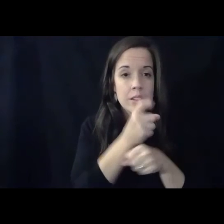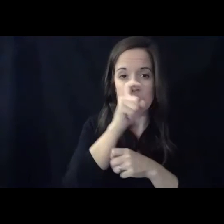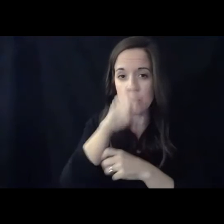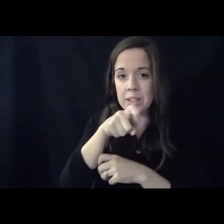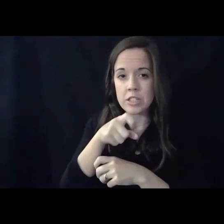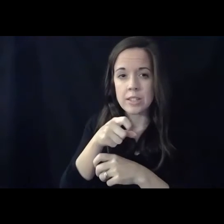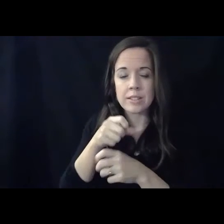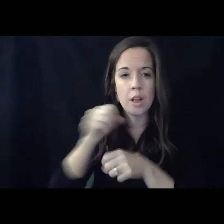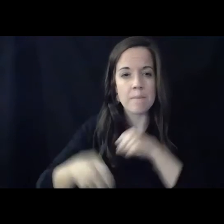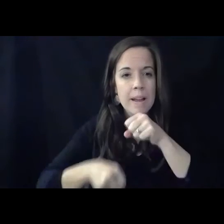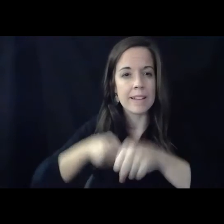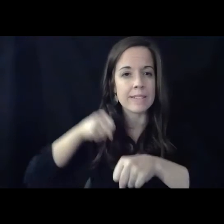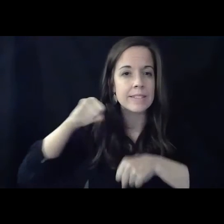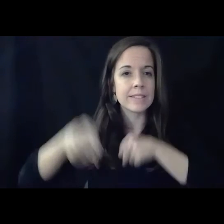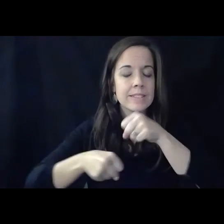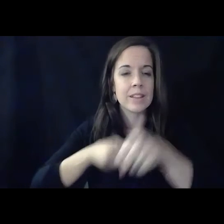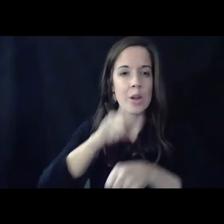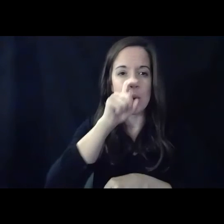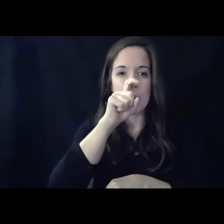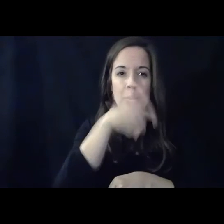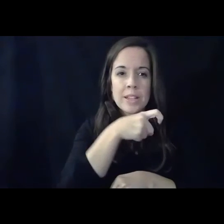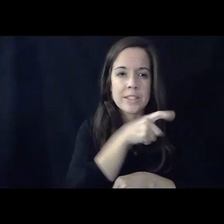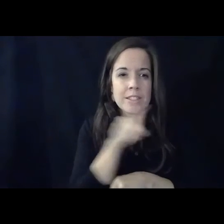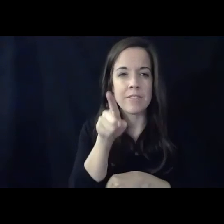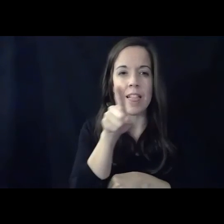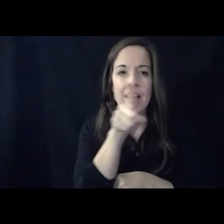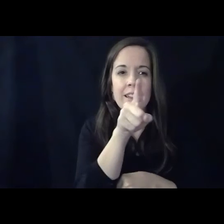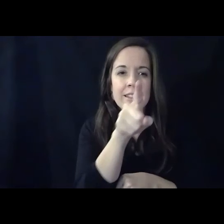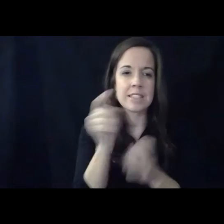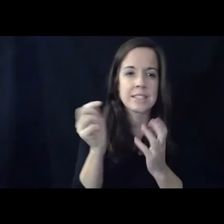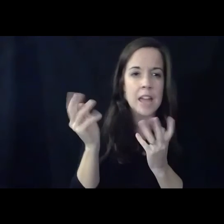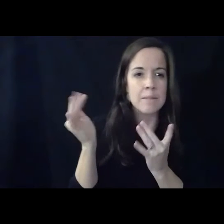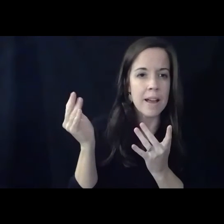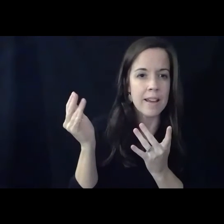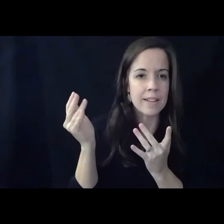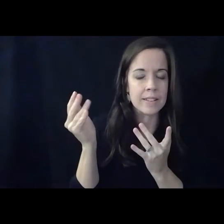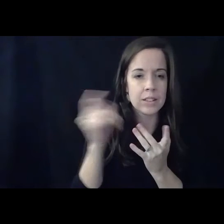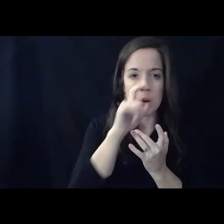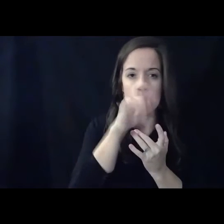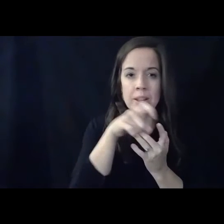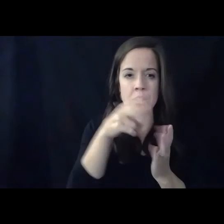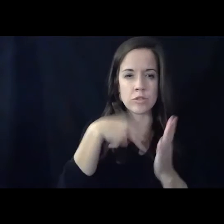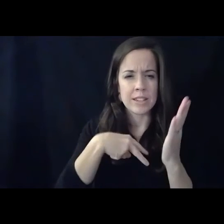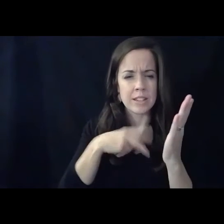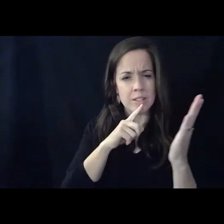witches flying standby witches reading true crime on the flight